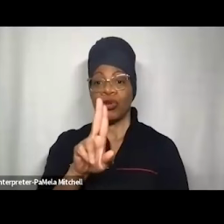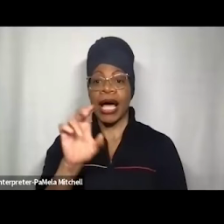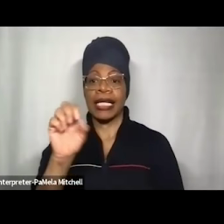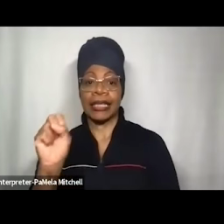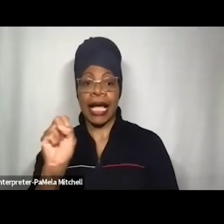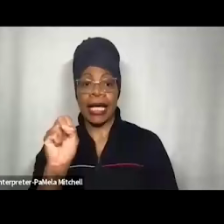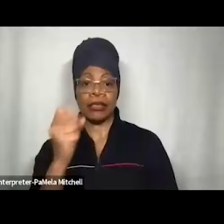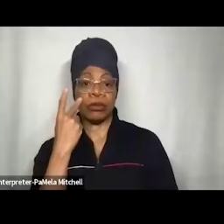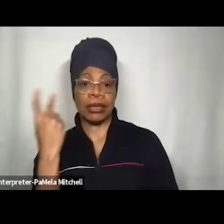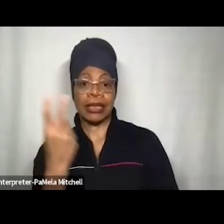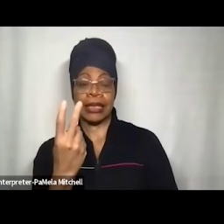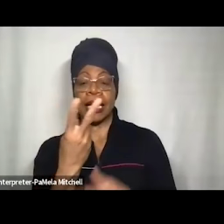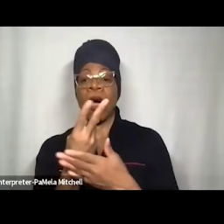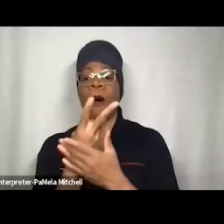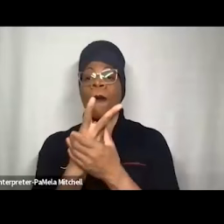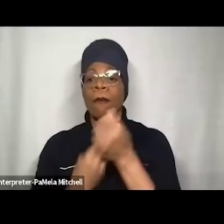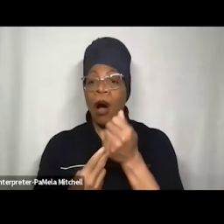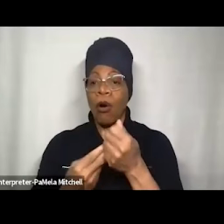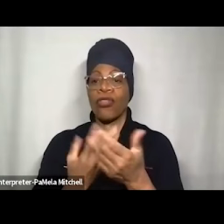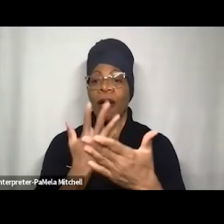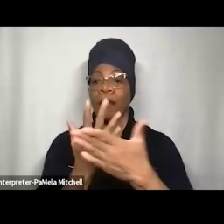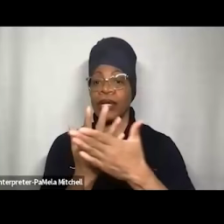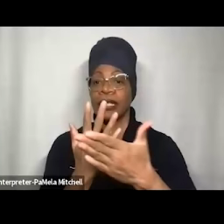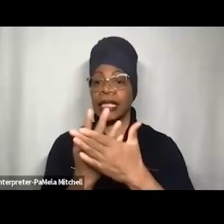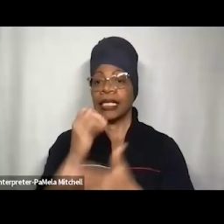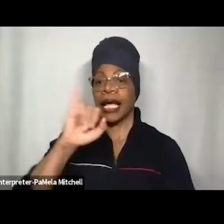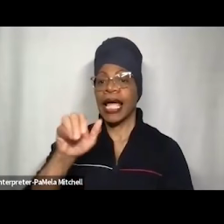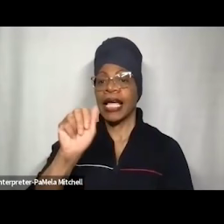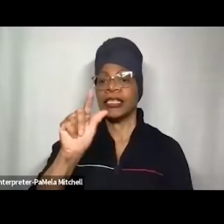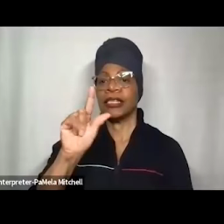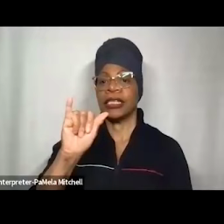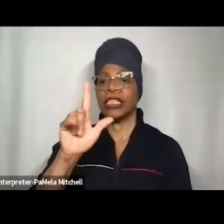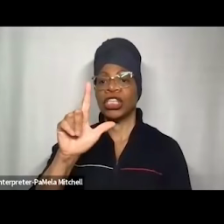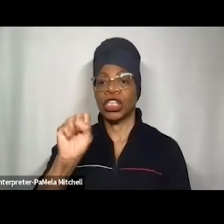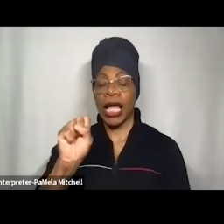Both in jails and state prisons, we also find high rates of substance use disorders.